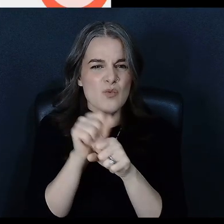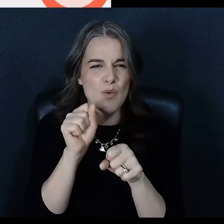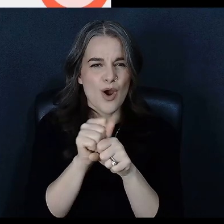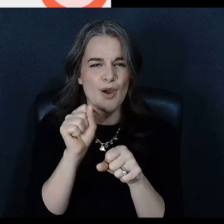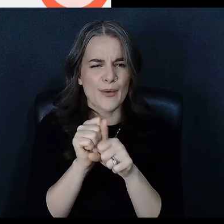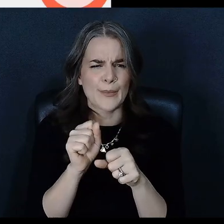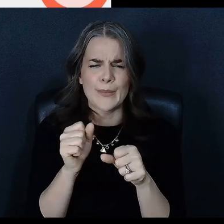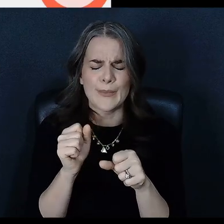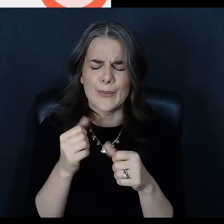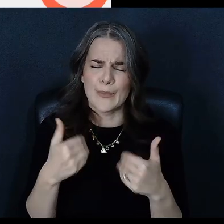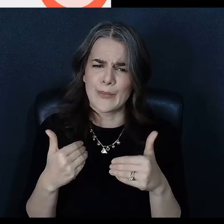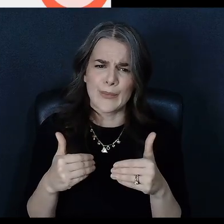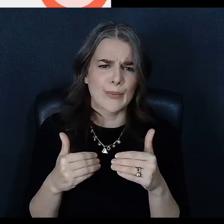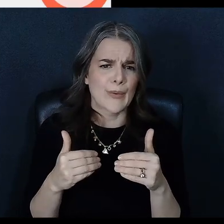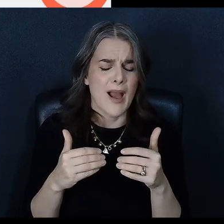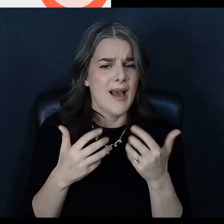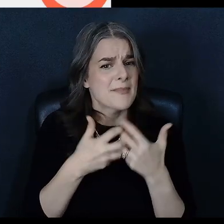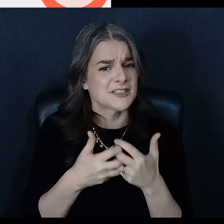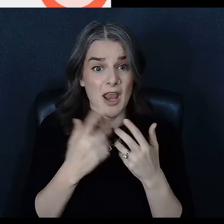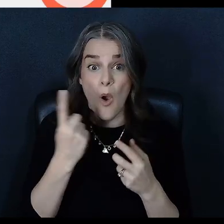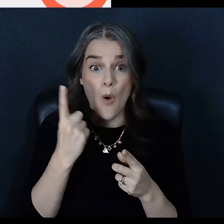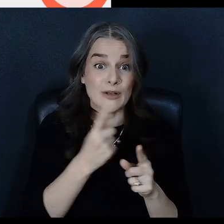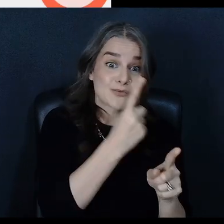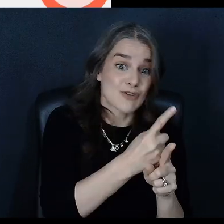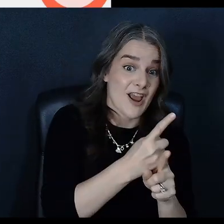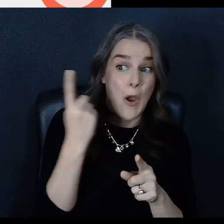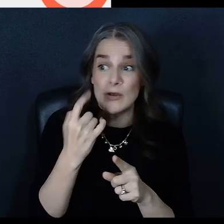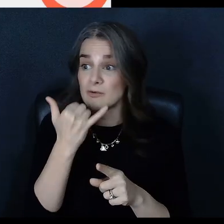If I gave you a off-the-cuff guess,